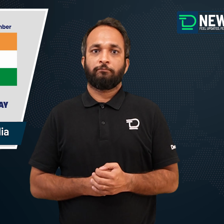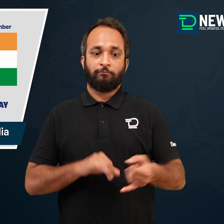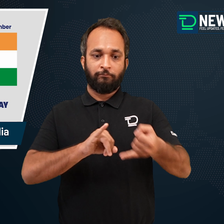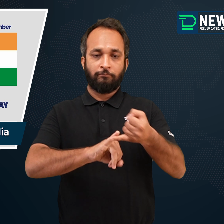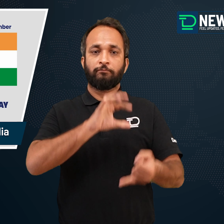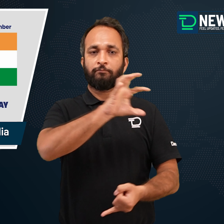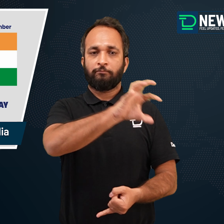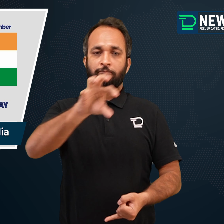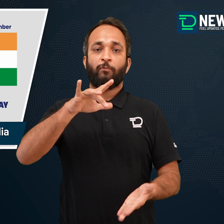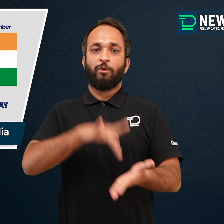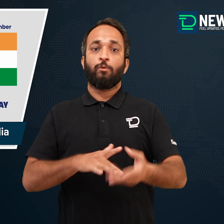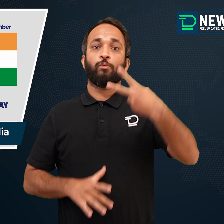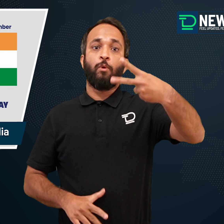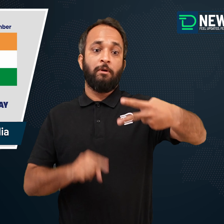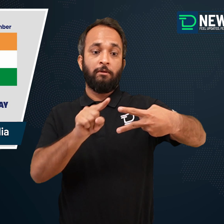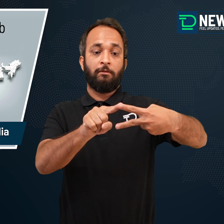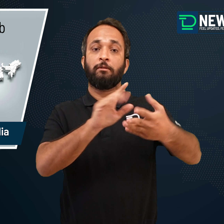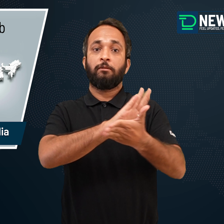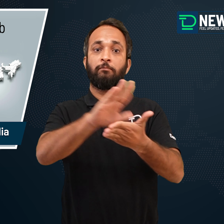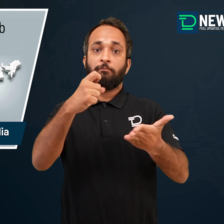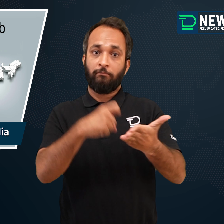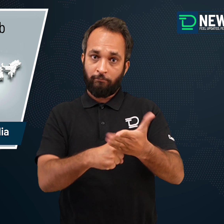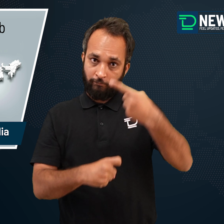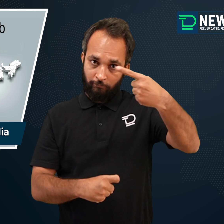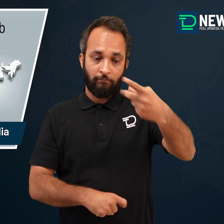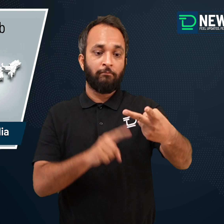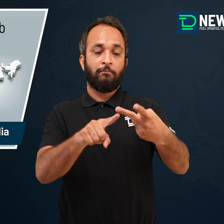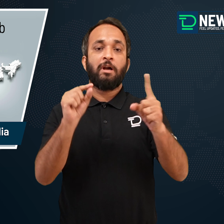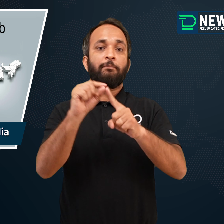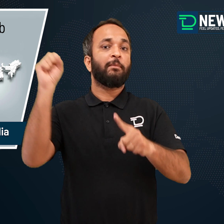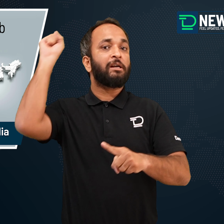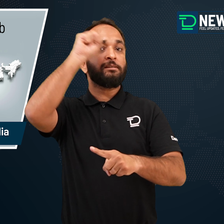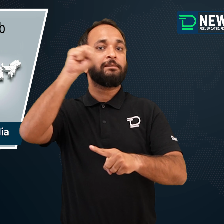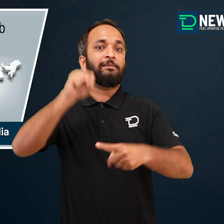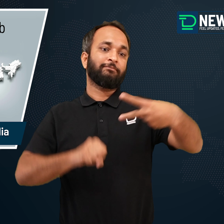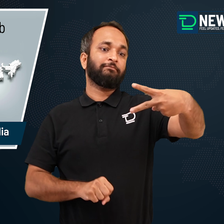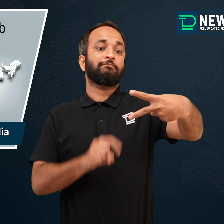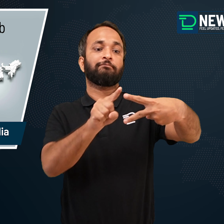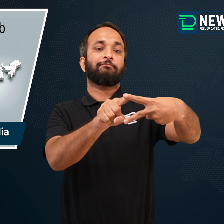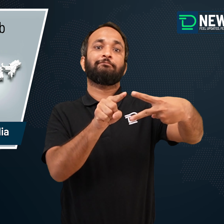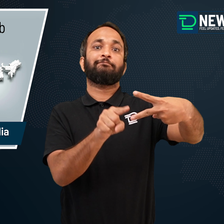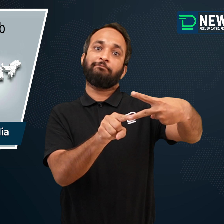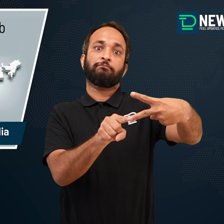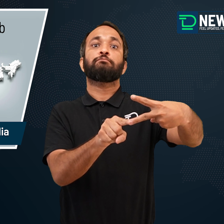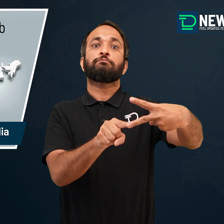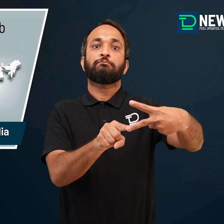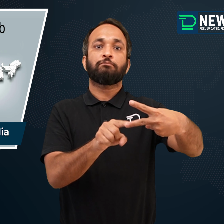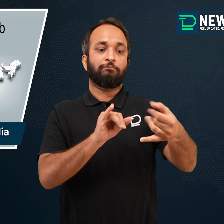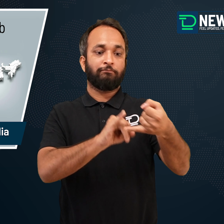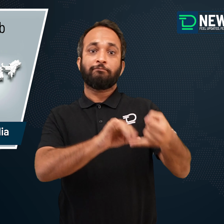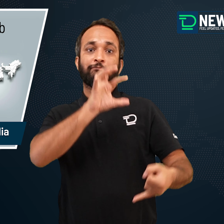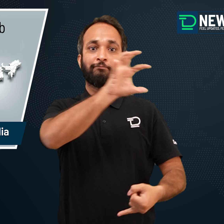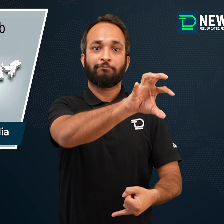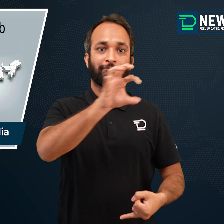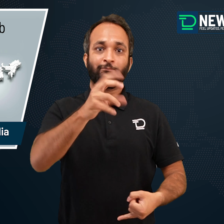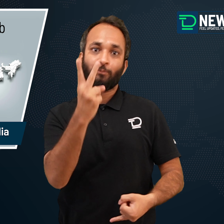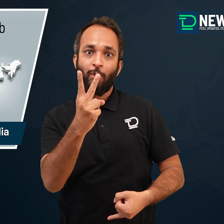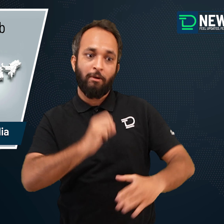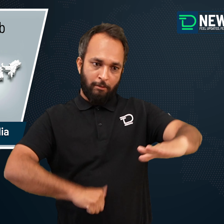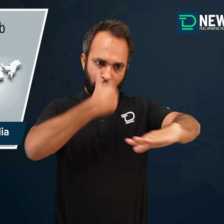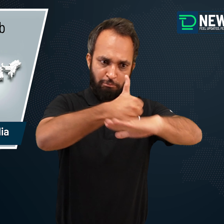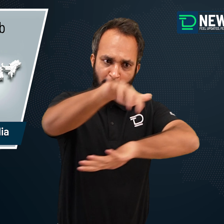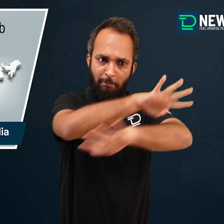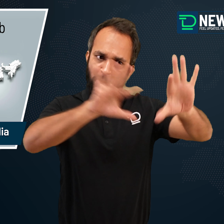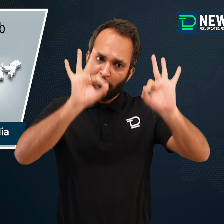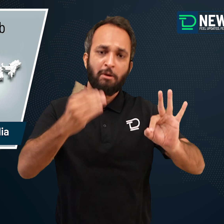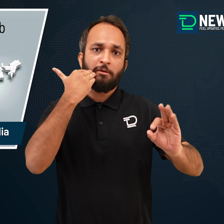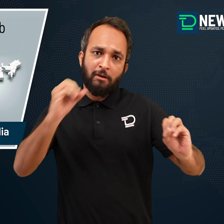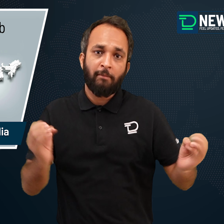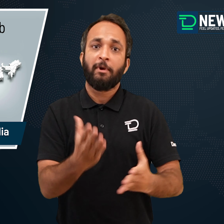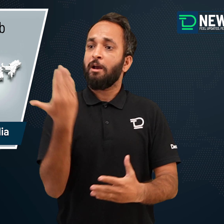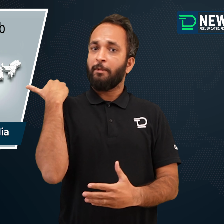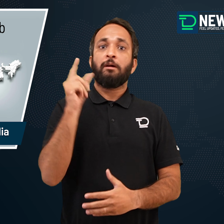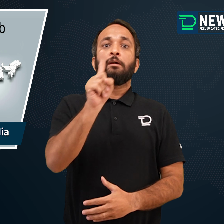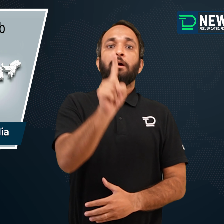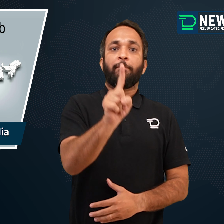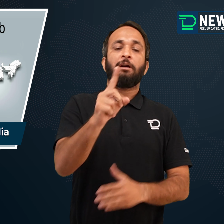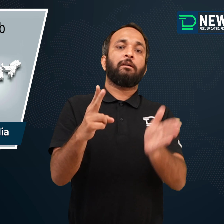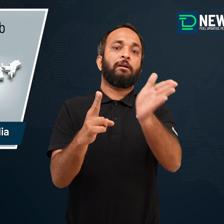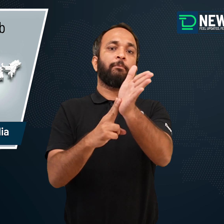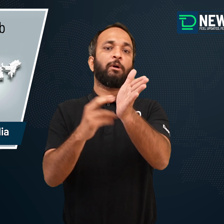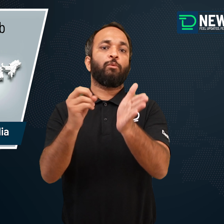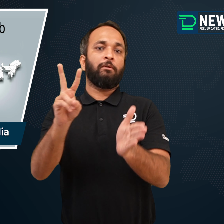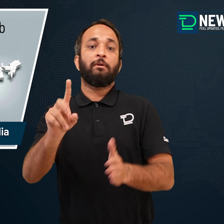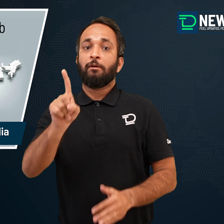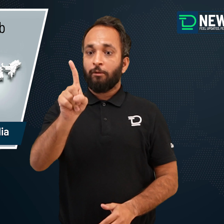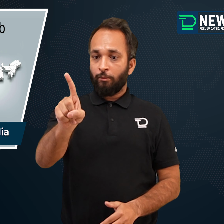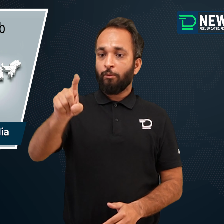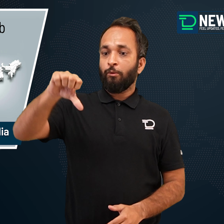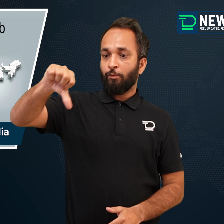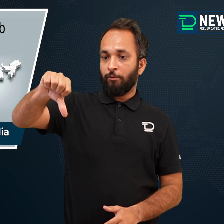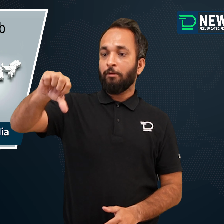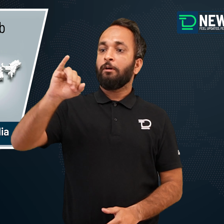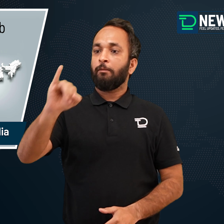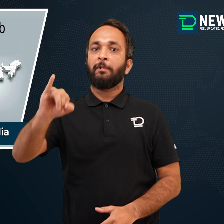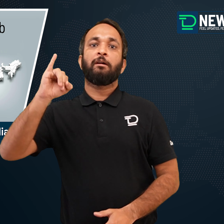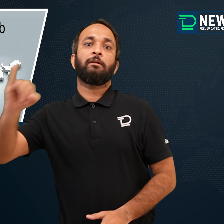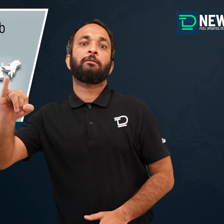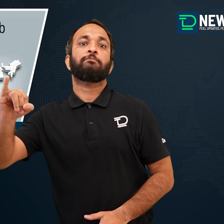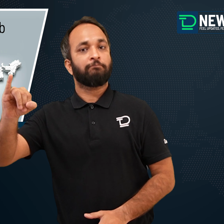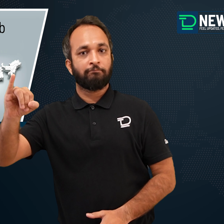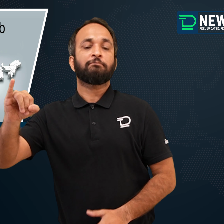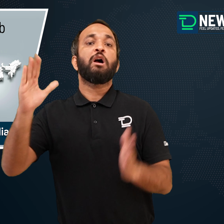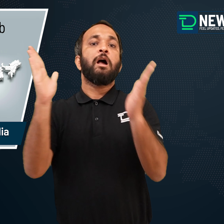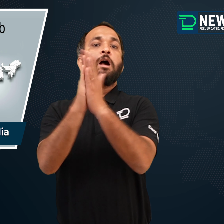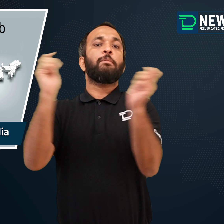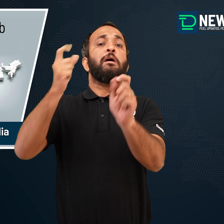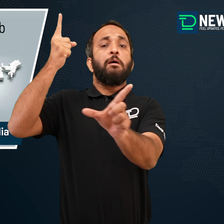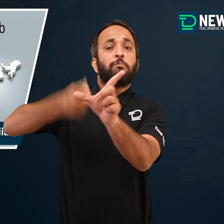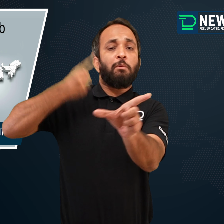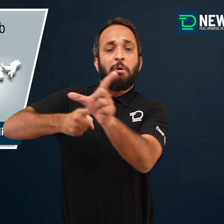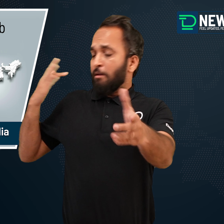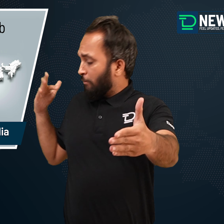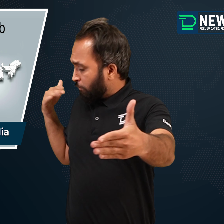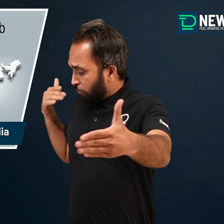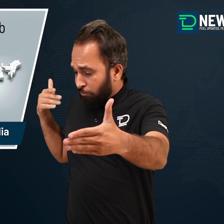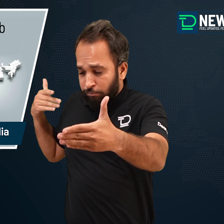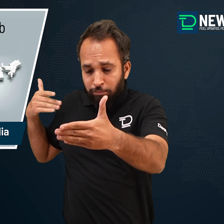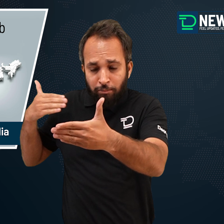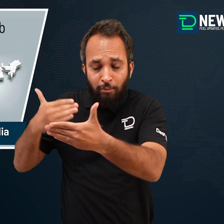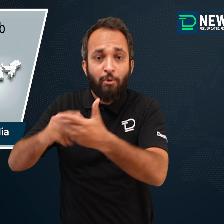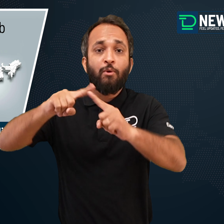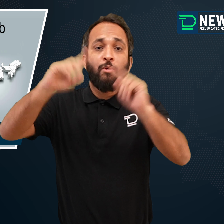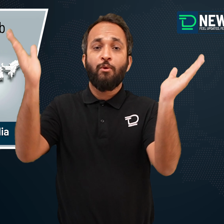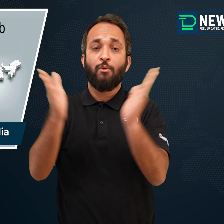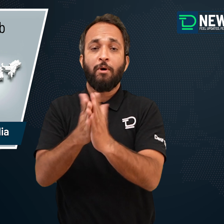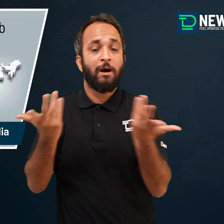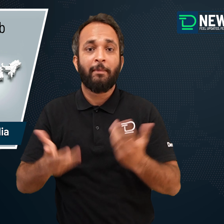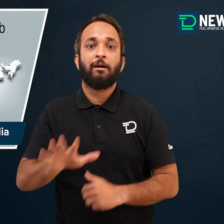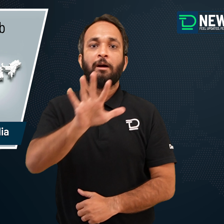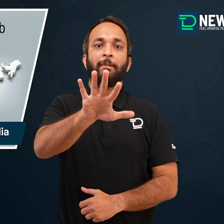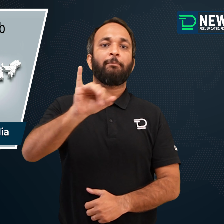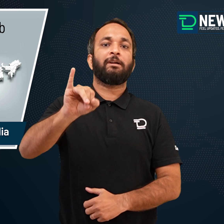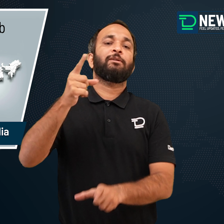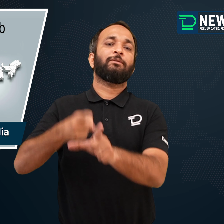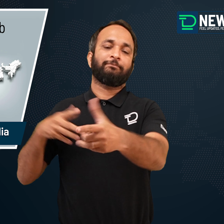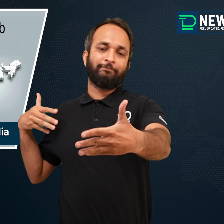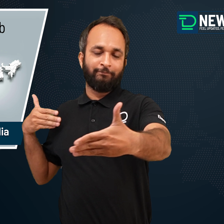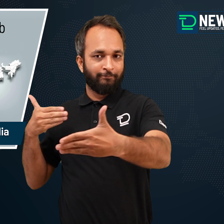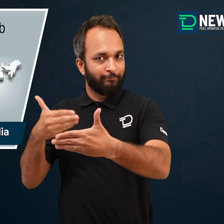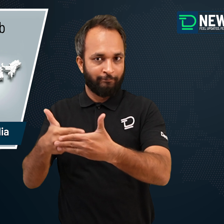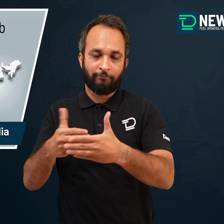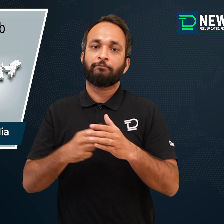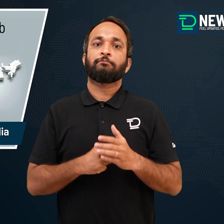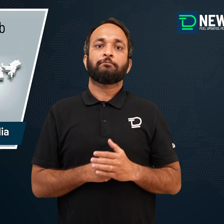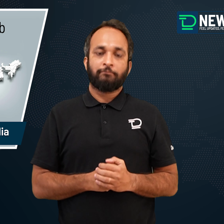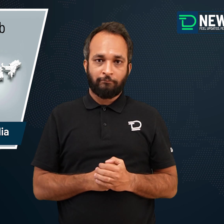Haryana and Punjab were formed in 1966 and are celebrating their 56th state formation day.